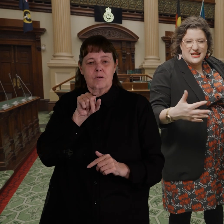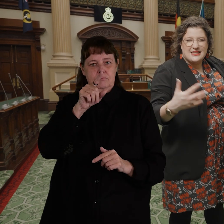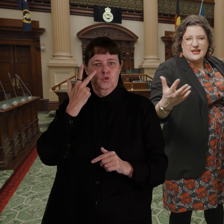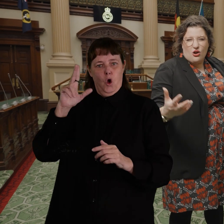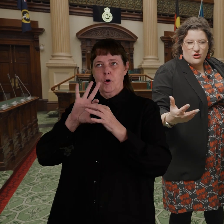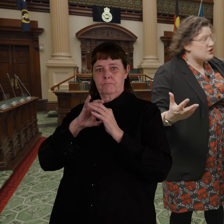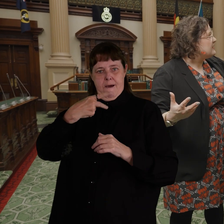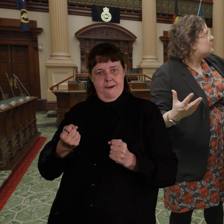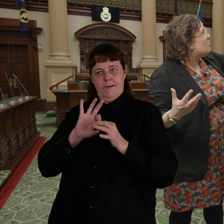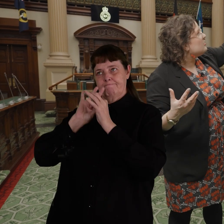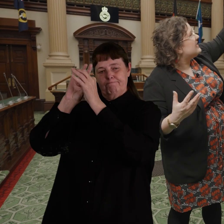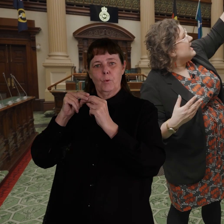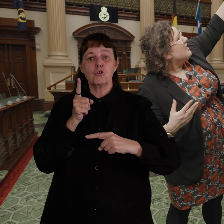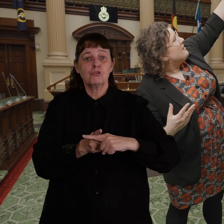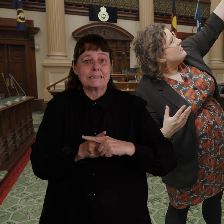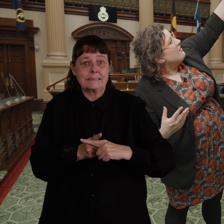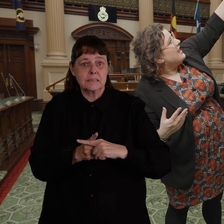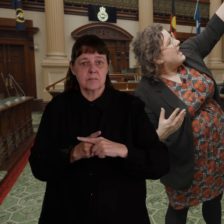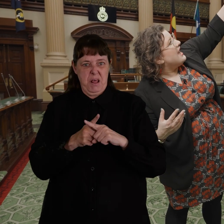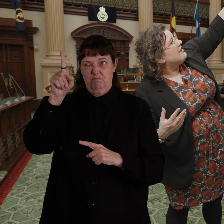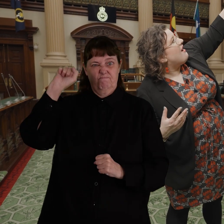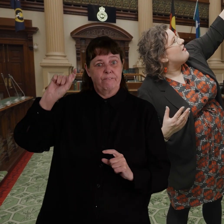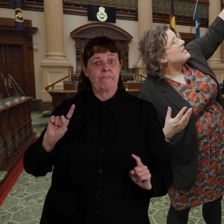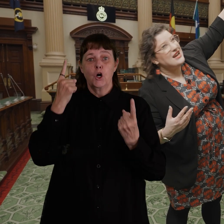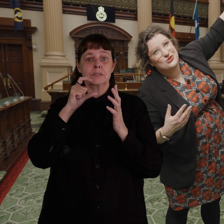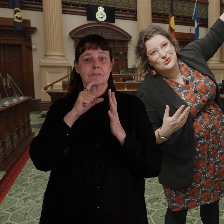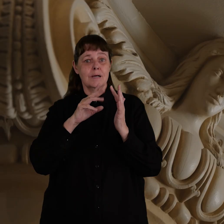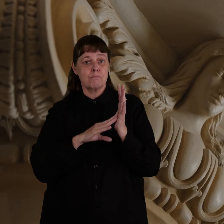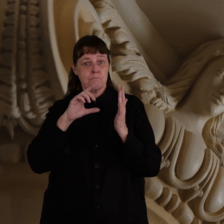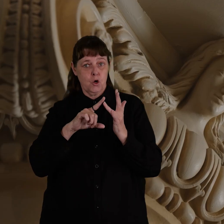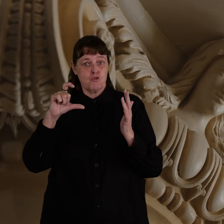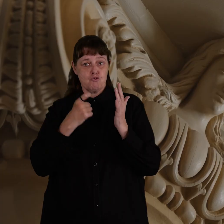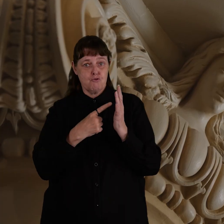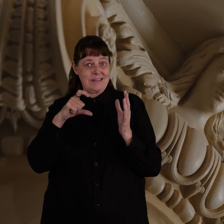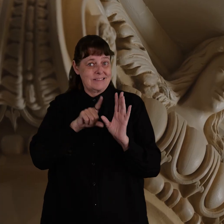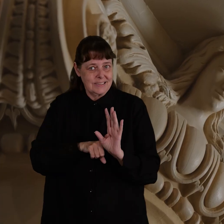Greece and the origins of democracy. There are hand-carved angels on the top of each of the